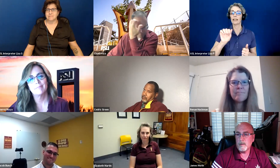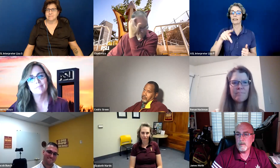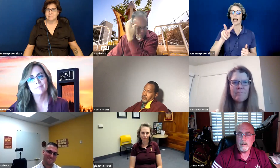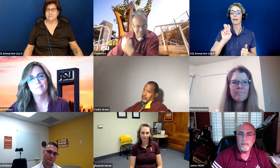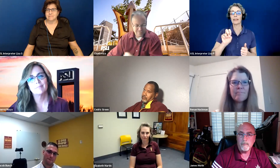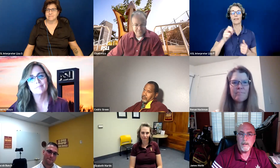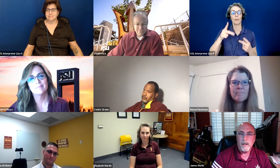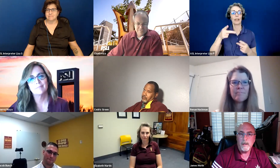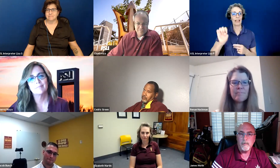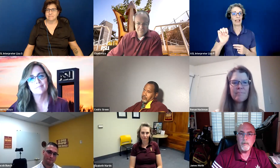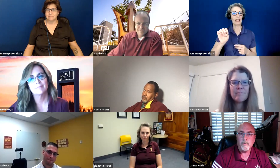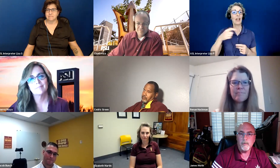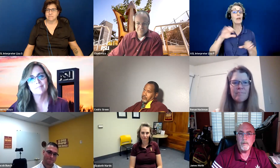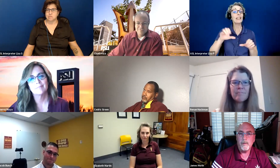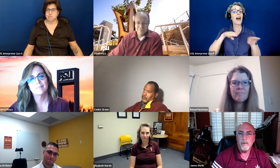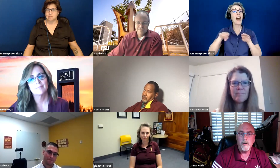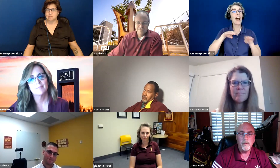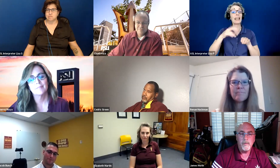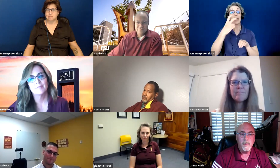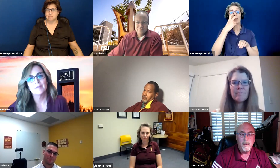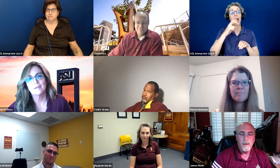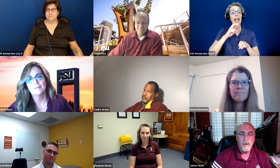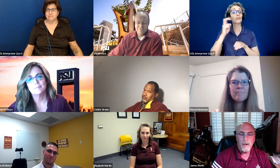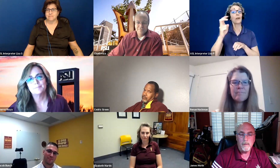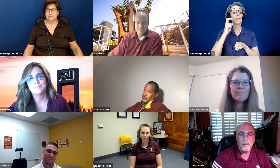across the Cape Grand Canyon rim to rim a few times.